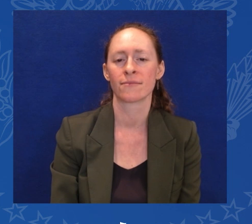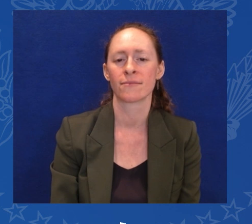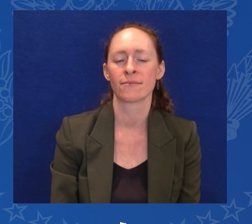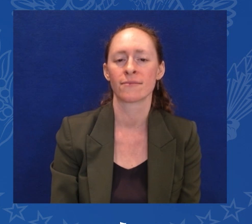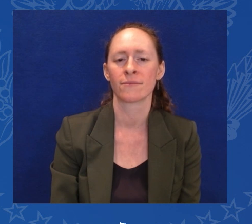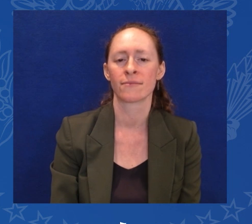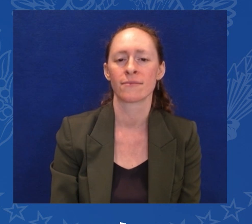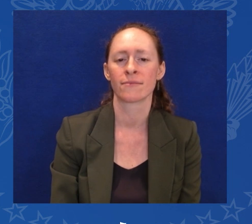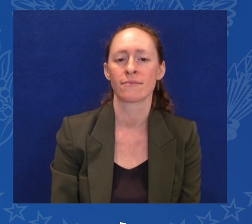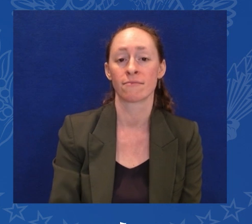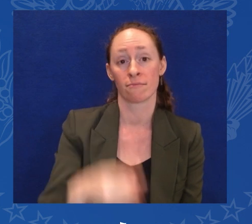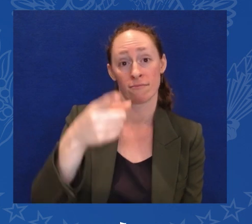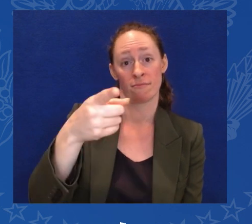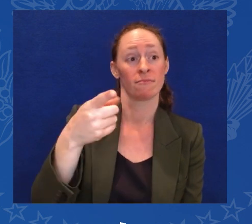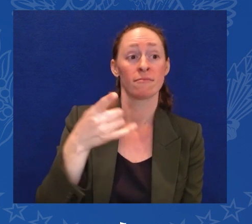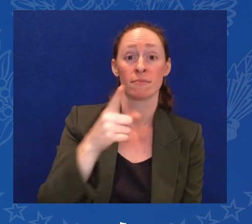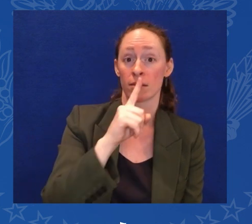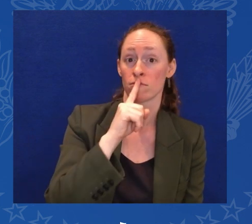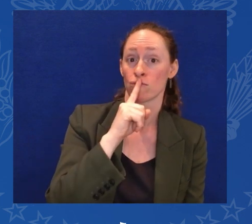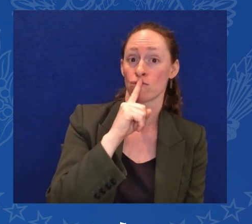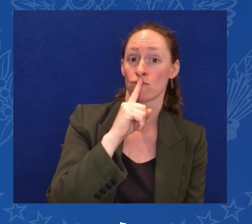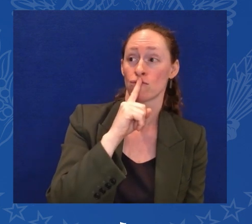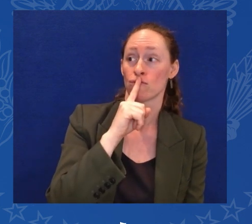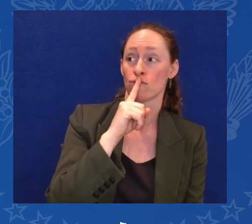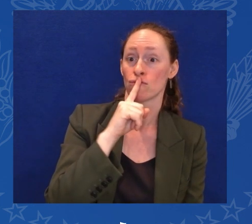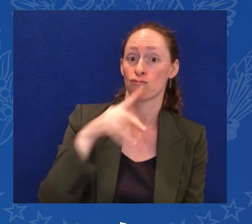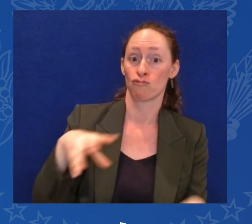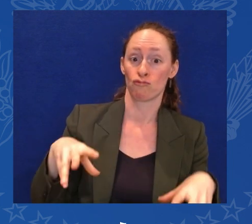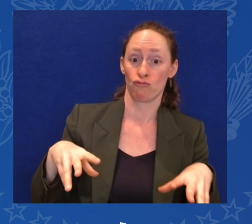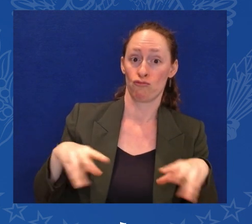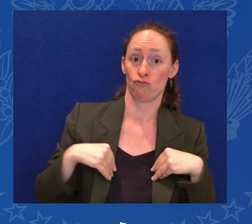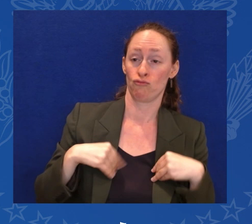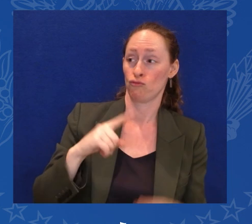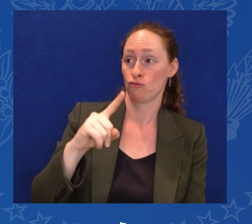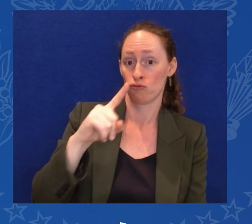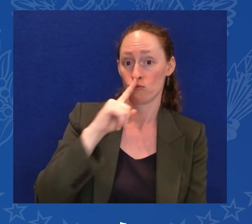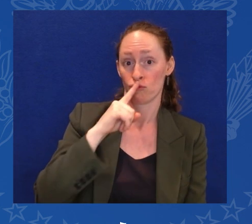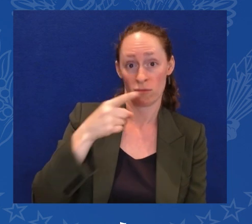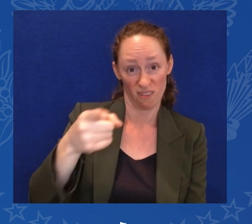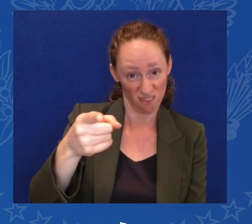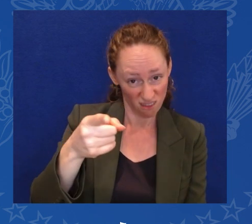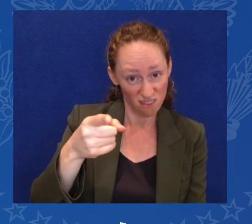They can hide, but they erase nothing. We can't just choose to learn what we want to know.